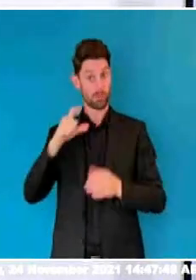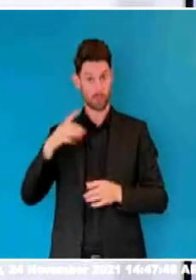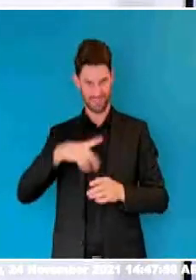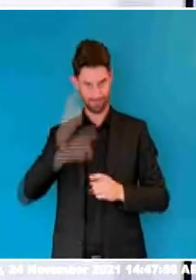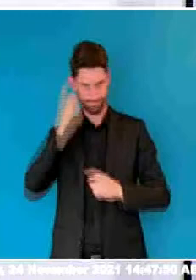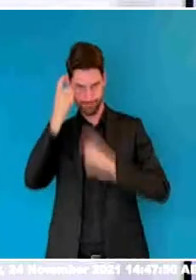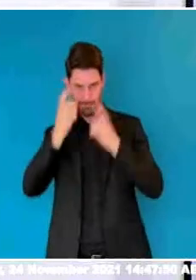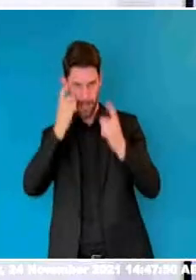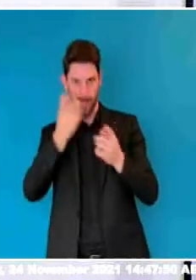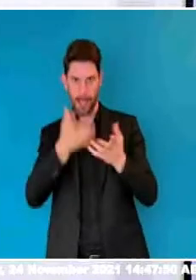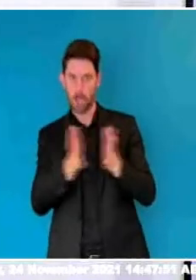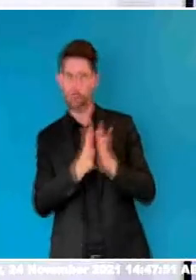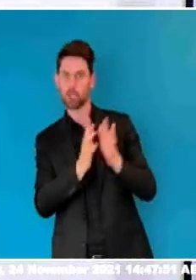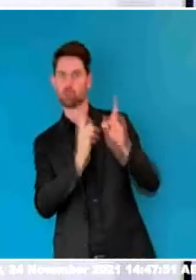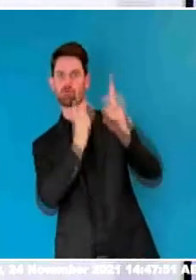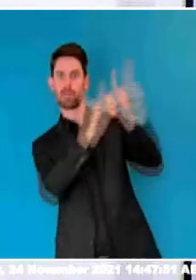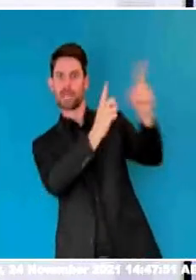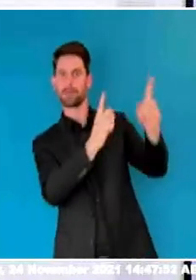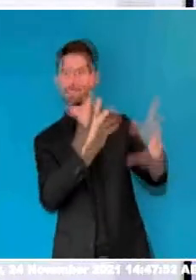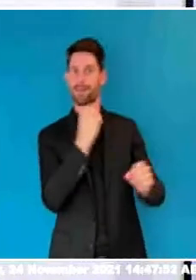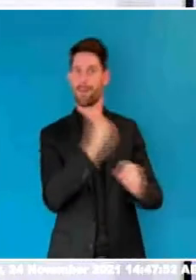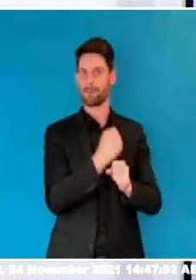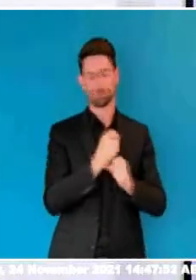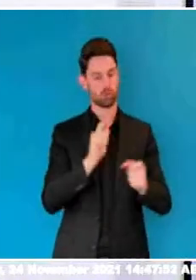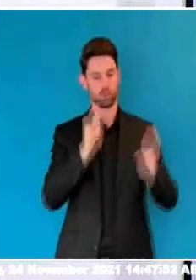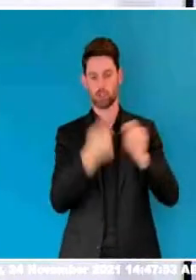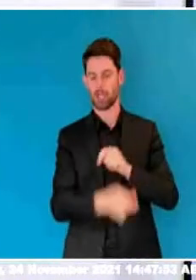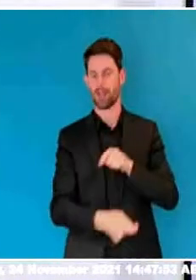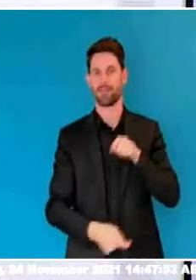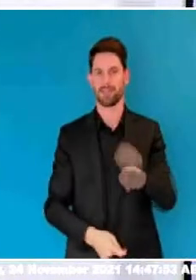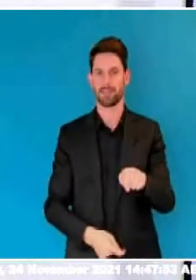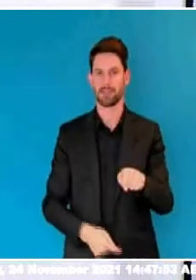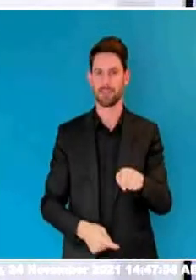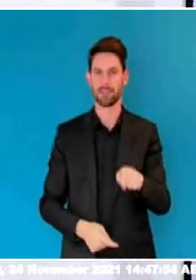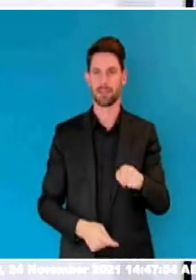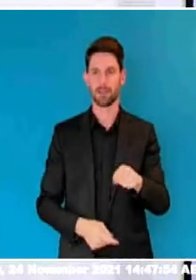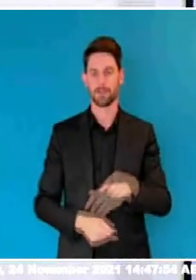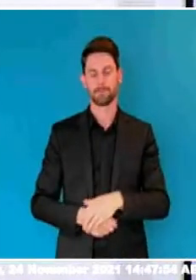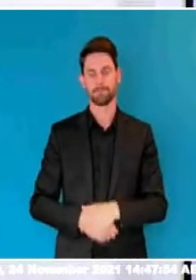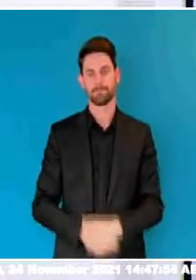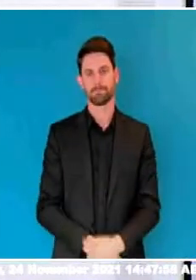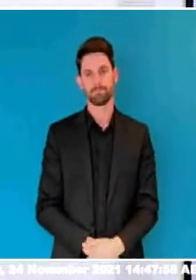And if in a sense it's not about who should disclose or not, but it's really about the